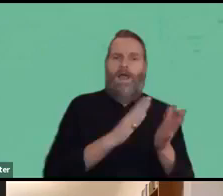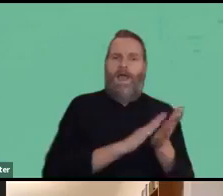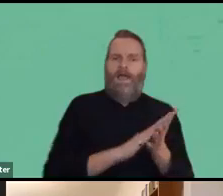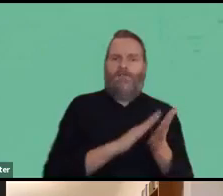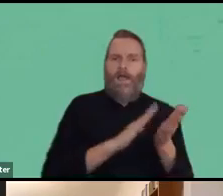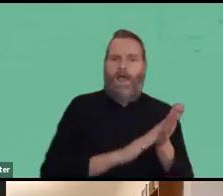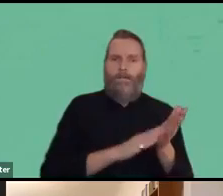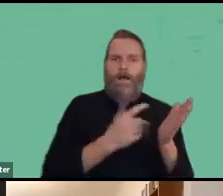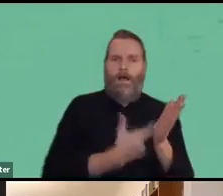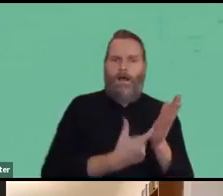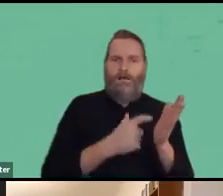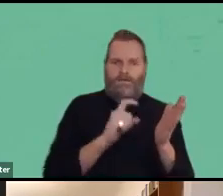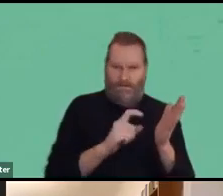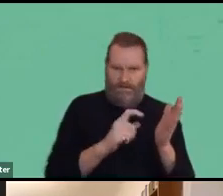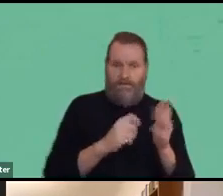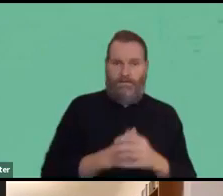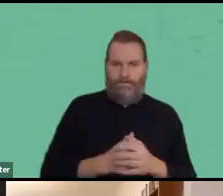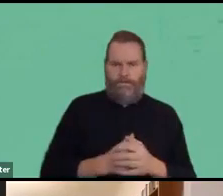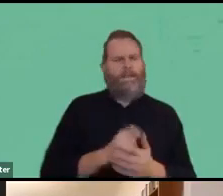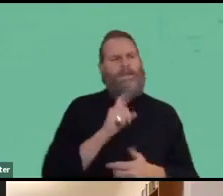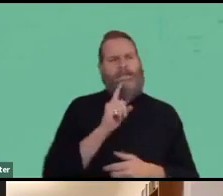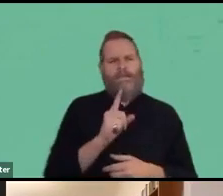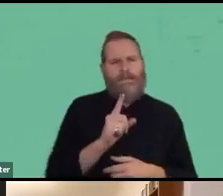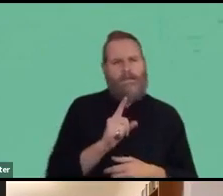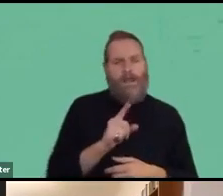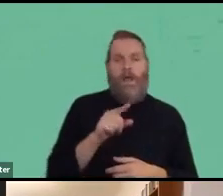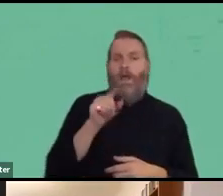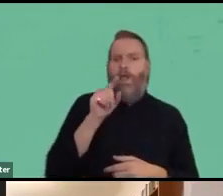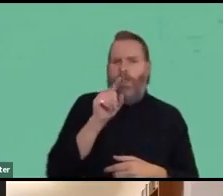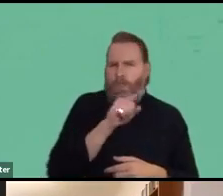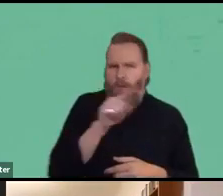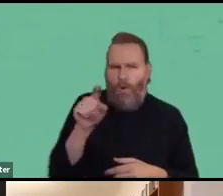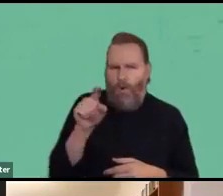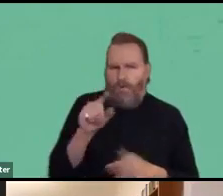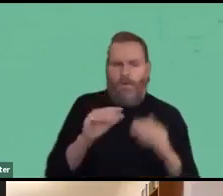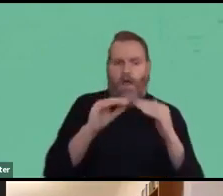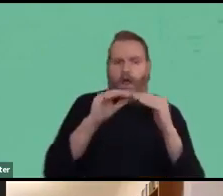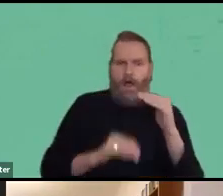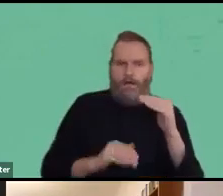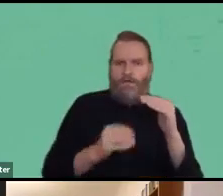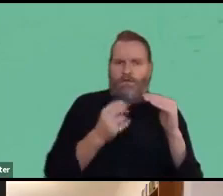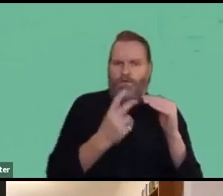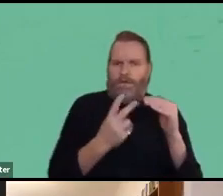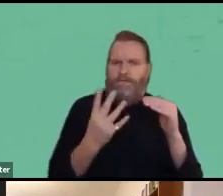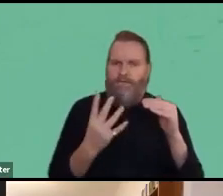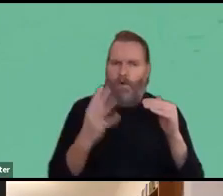the pay freeze doesn't apply to those earning under £24,000. So again I support the message